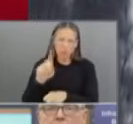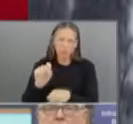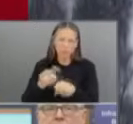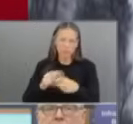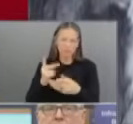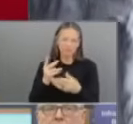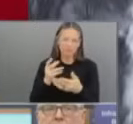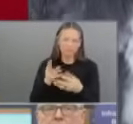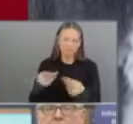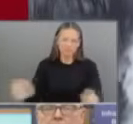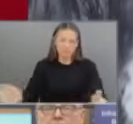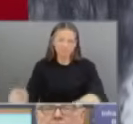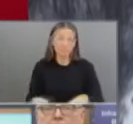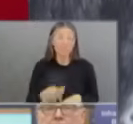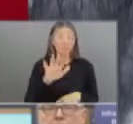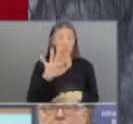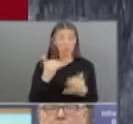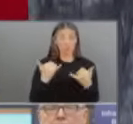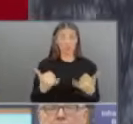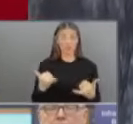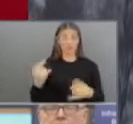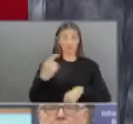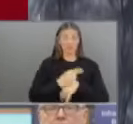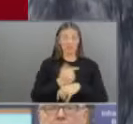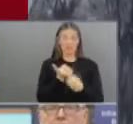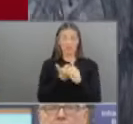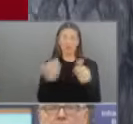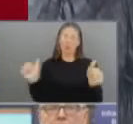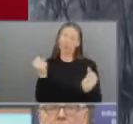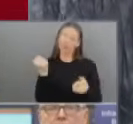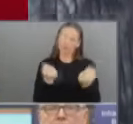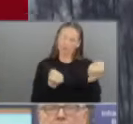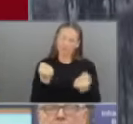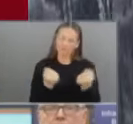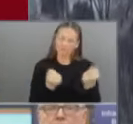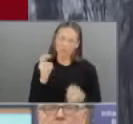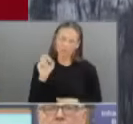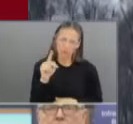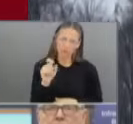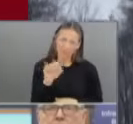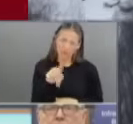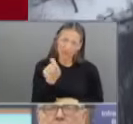ROADS. WE NEED FOLKS TO CONTINUE TO AVOID TRAVEL TODAY IF POSSIBLE.